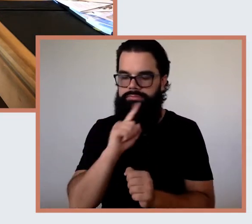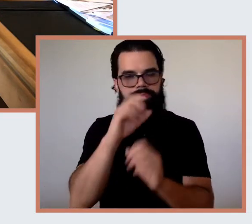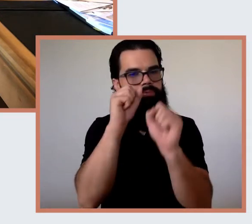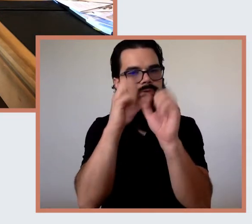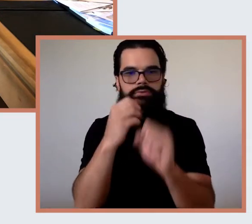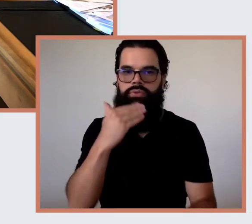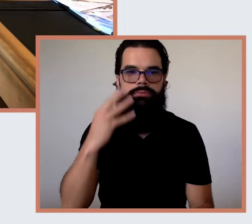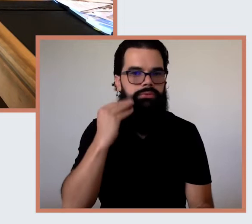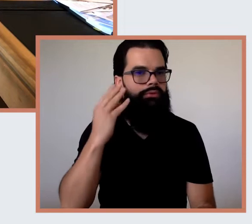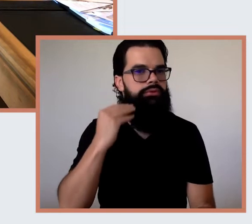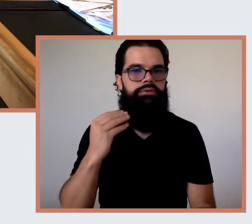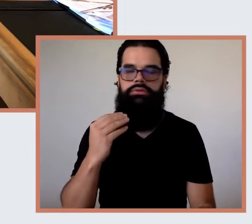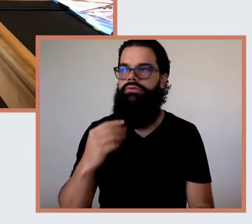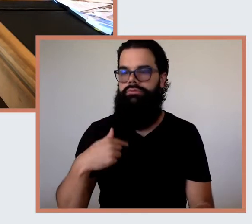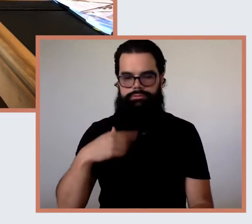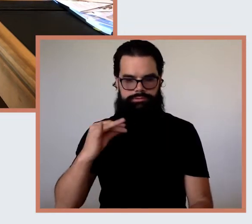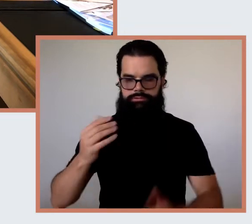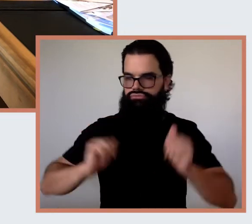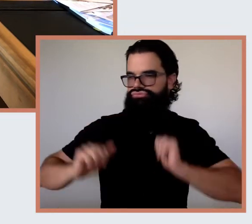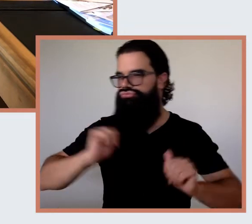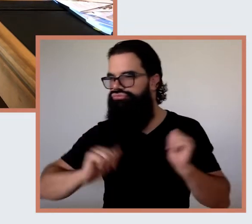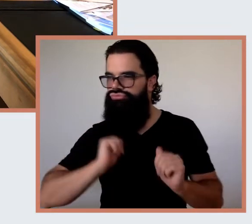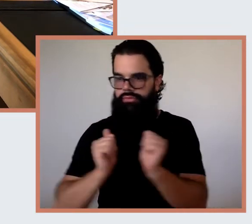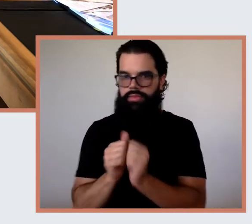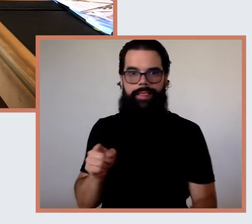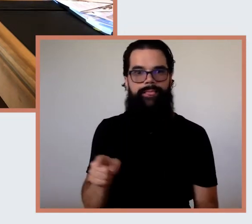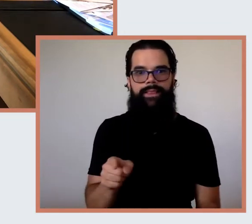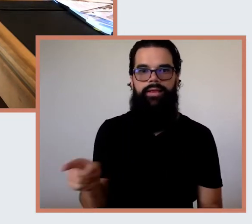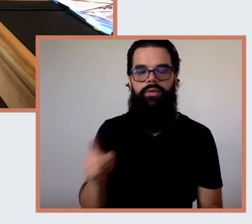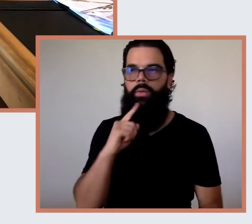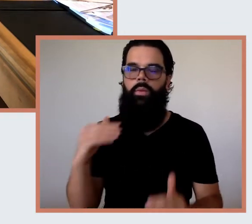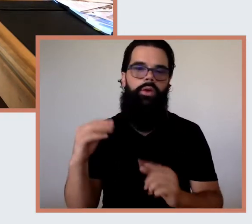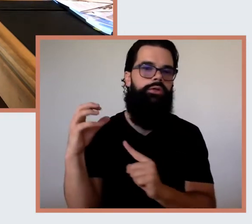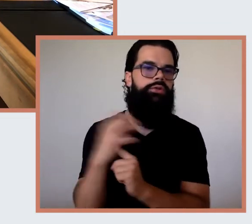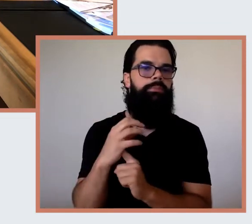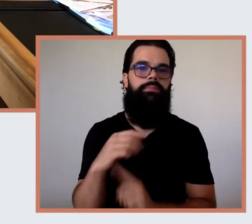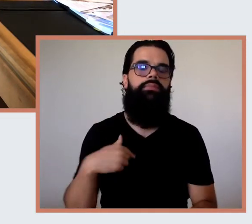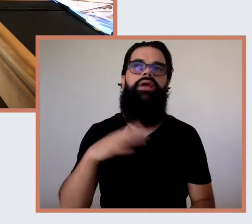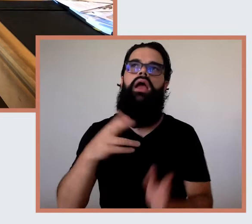and it was fascinating to be a part of it. I did my scene with a wonderful actress named Nancy Becker-Kennedy.